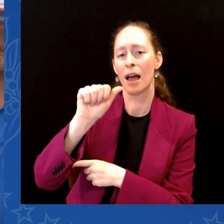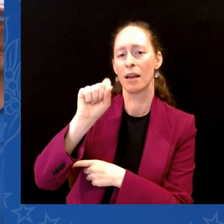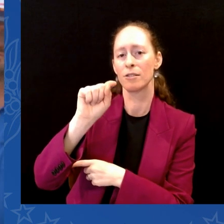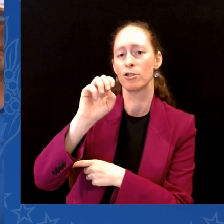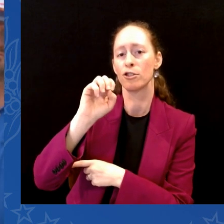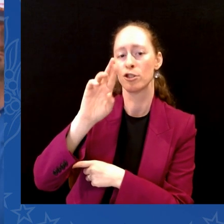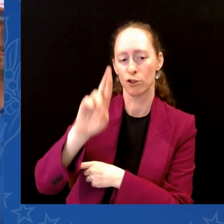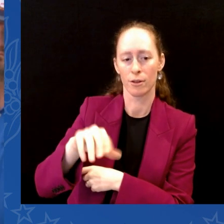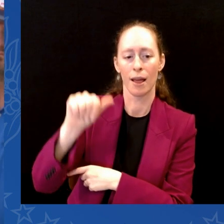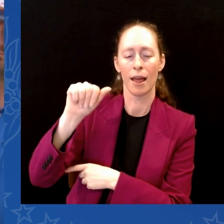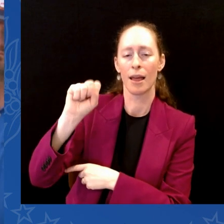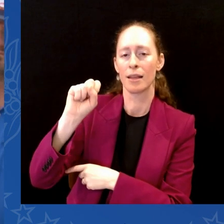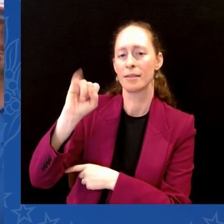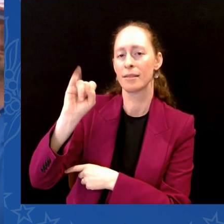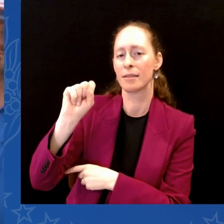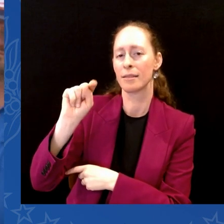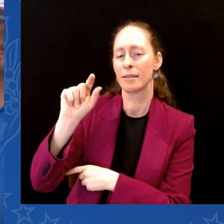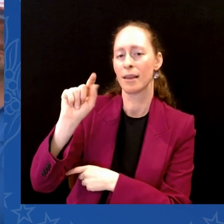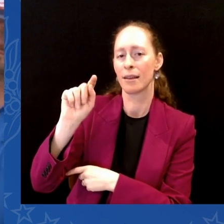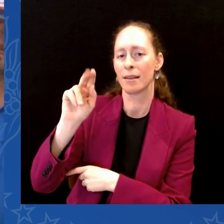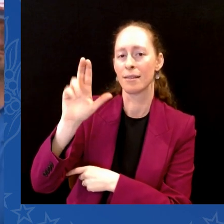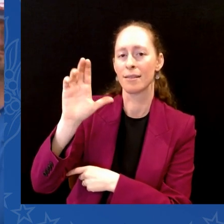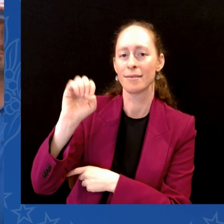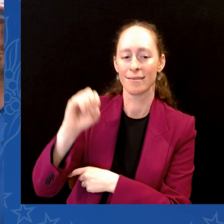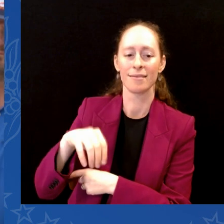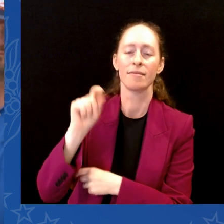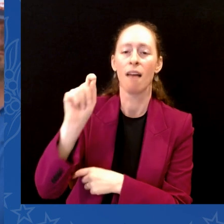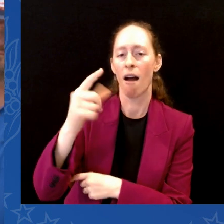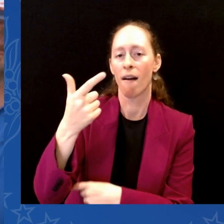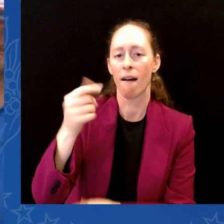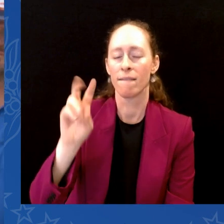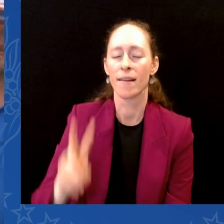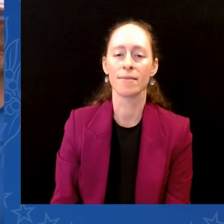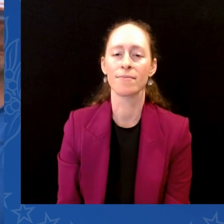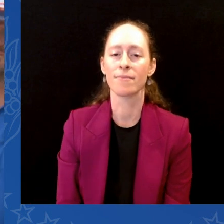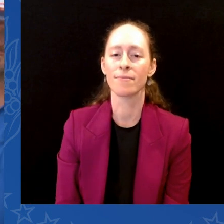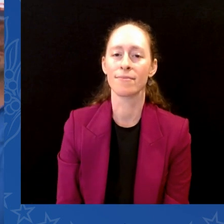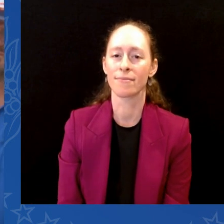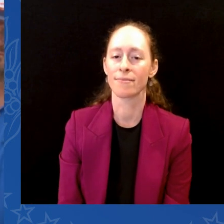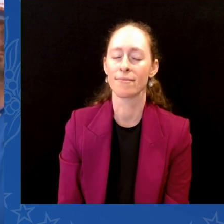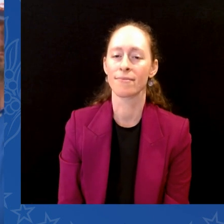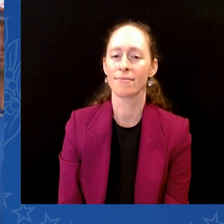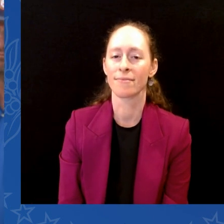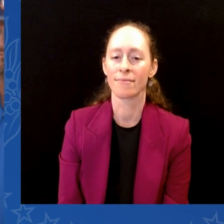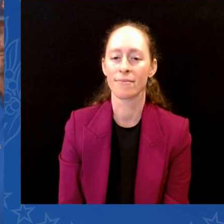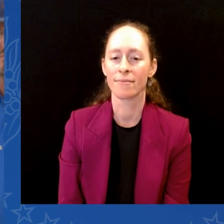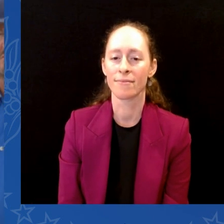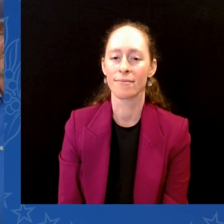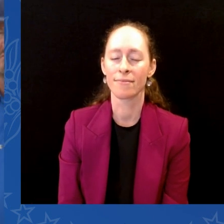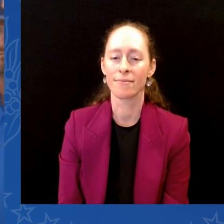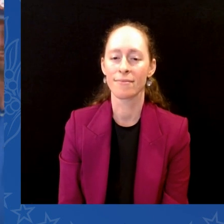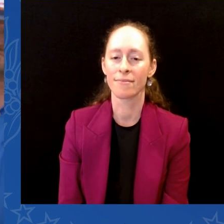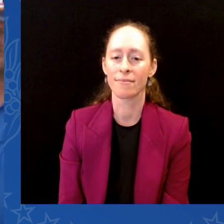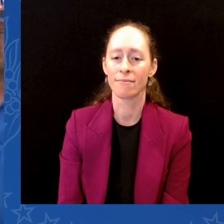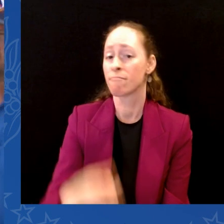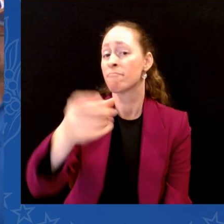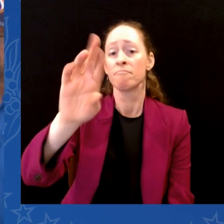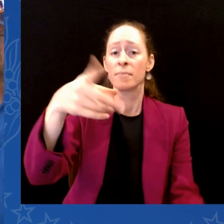Or you can sign up at one of the multiple disaster recovery centers -- the one that's opened here and many more that are going to be opening.